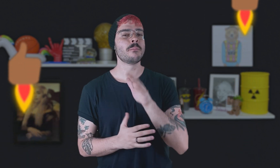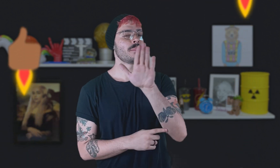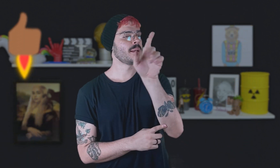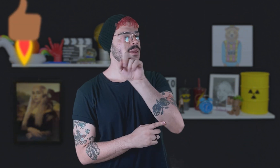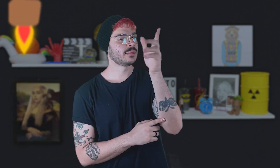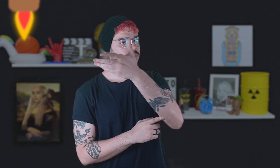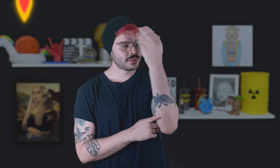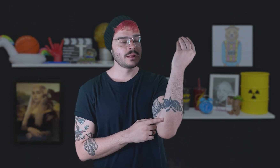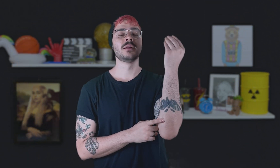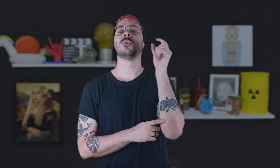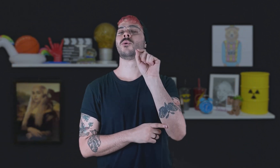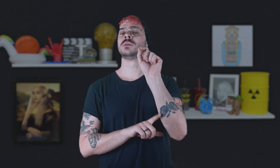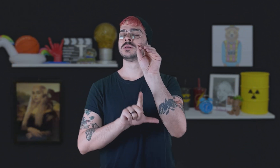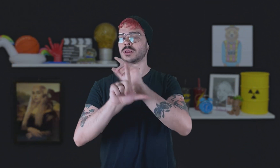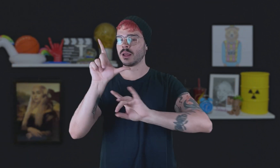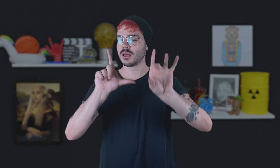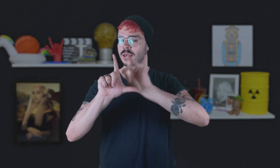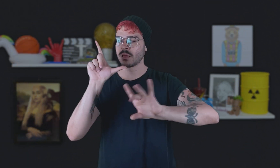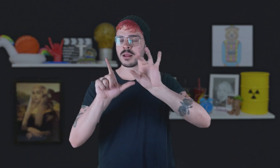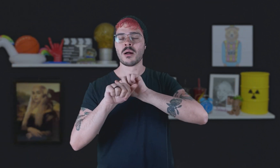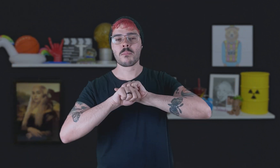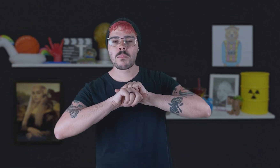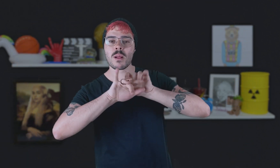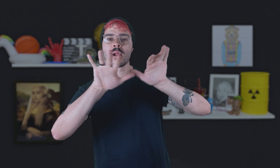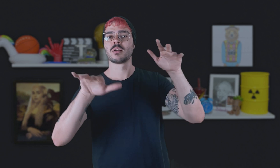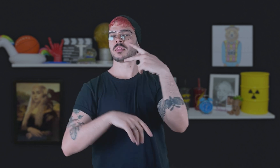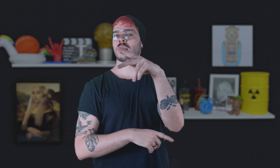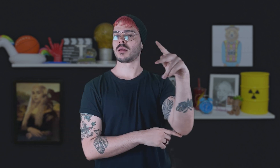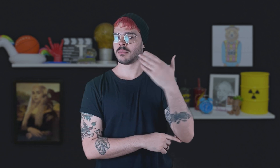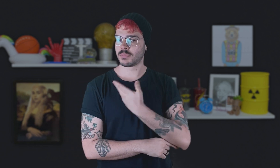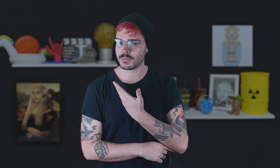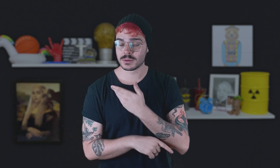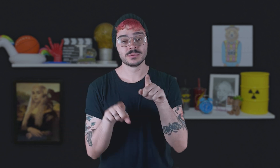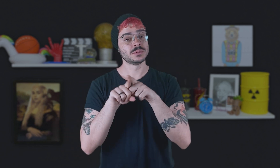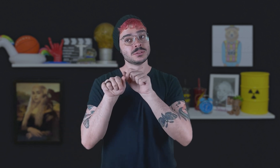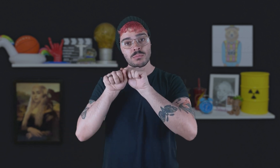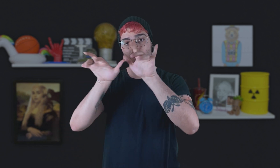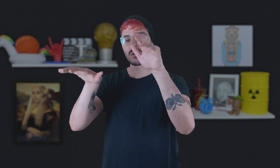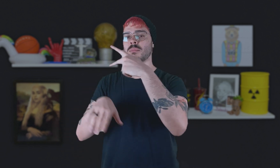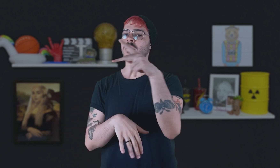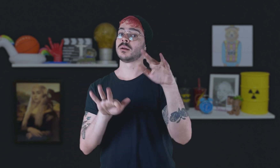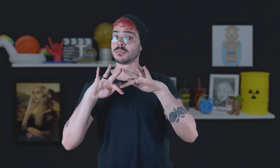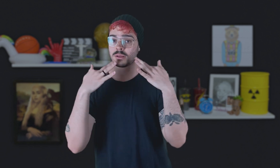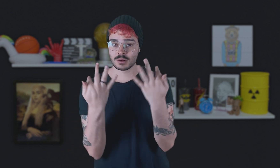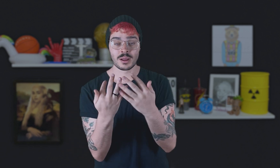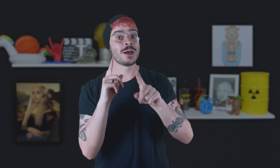and share it with your friends and family